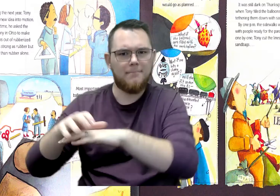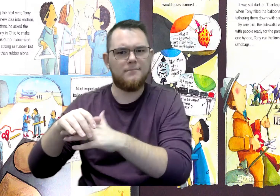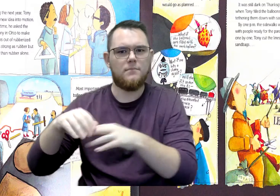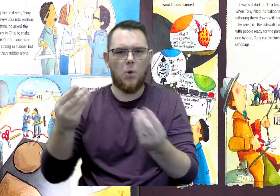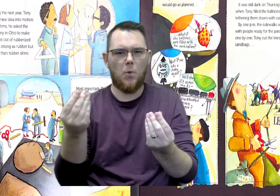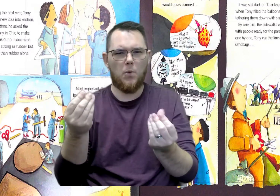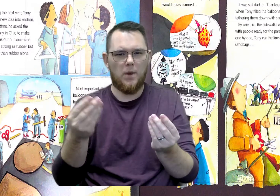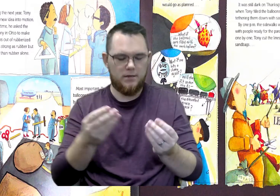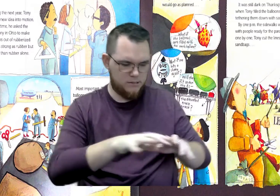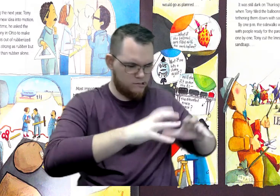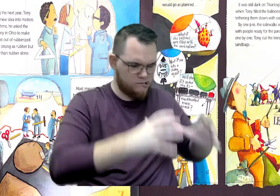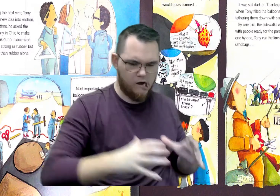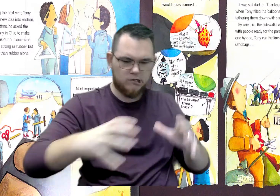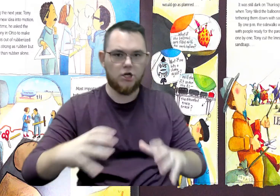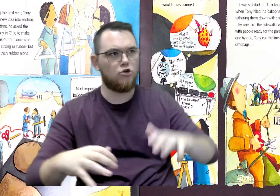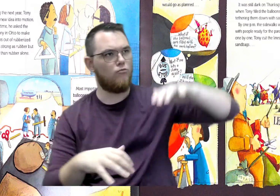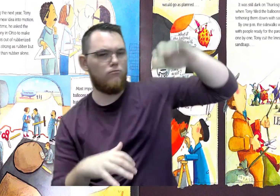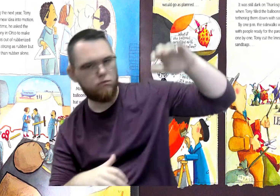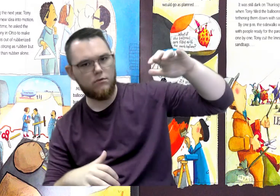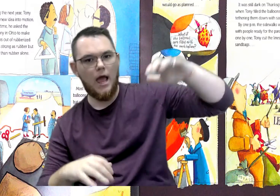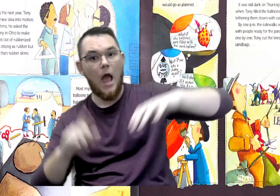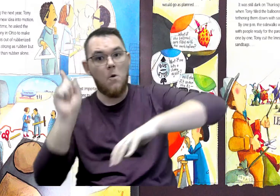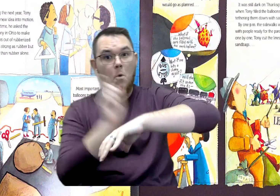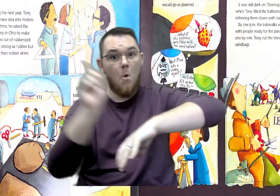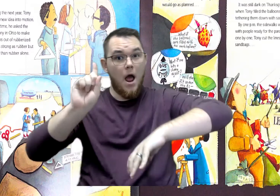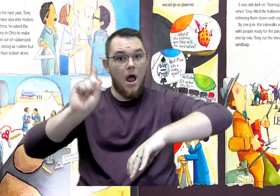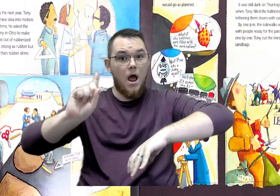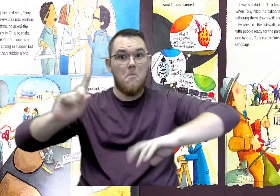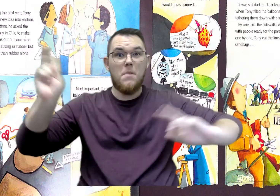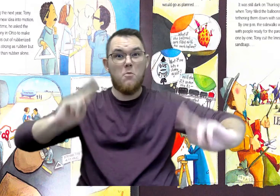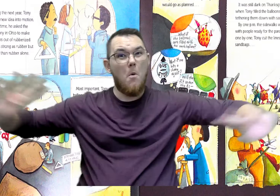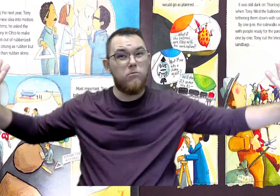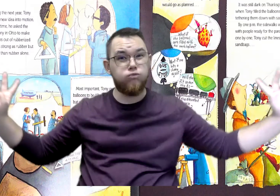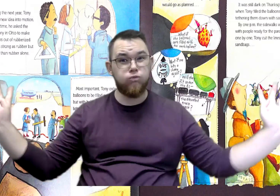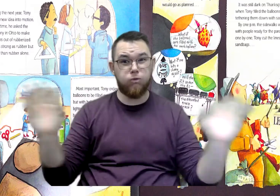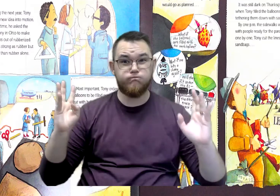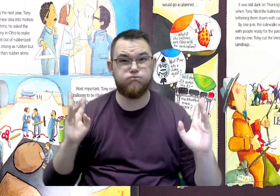By one p.m. the sidewalks were packed with people ready for the parade.